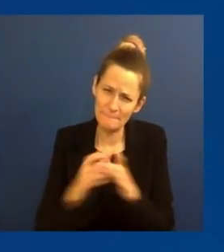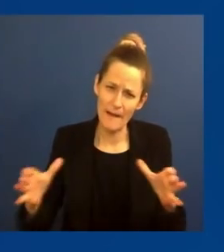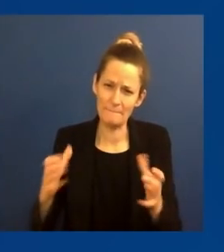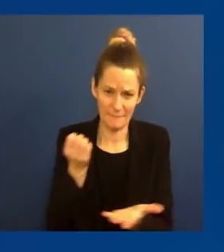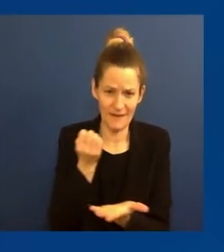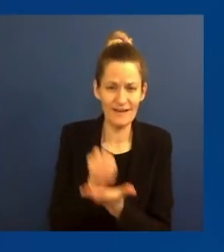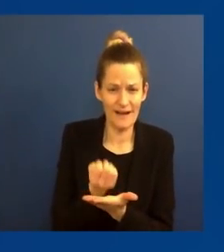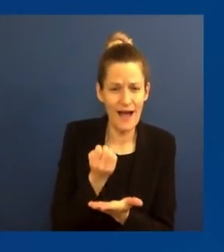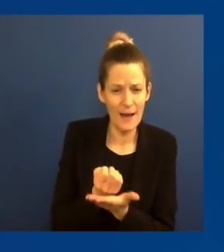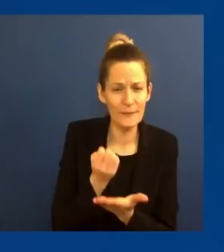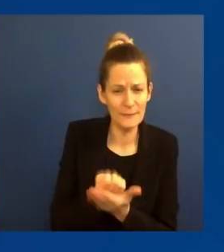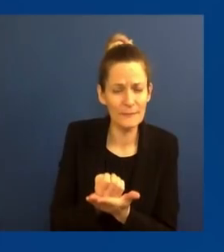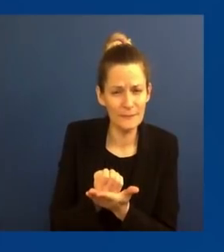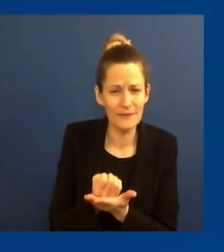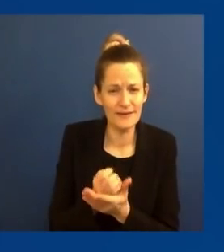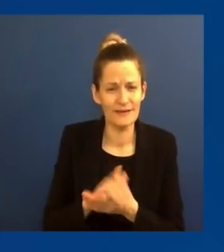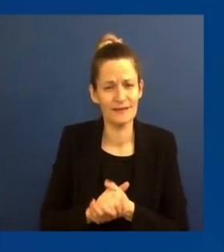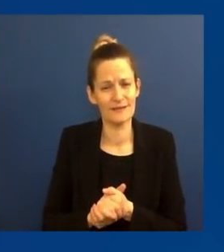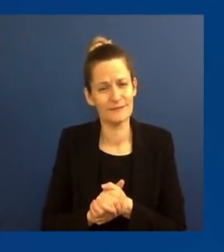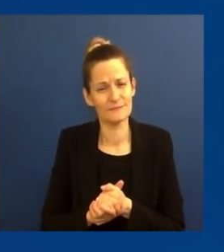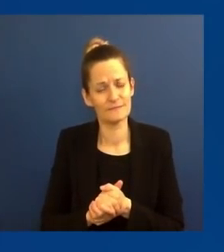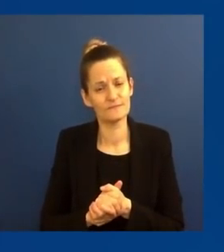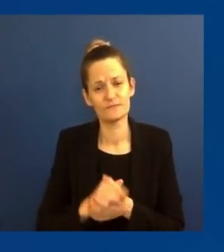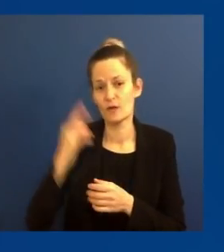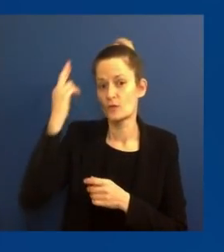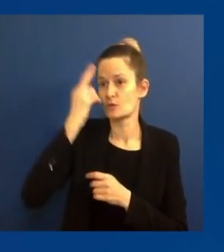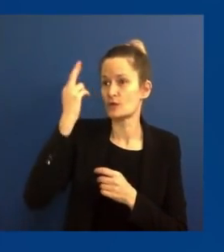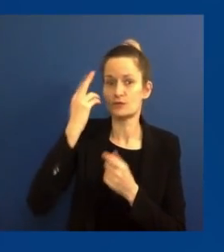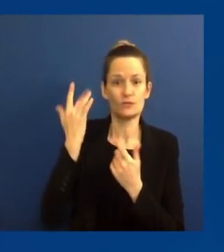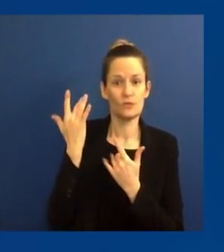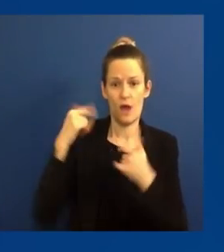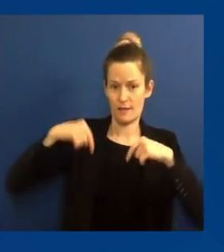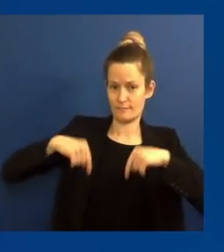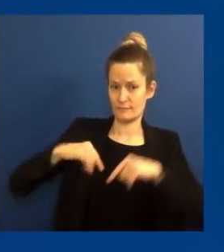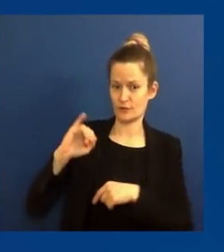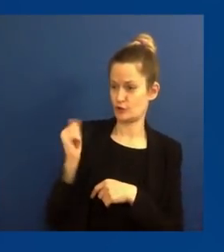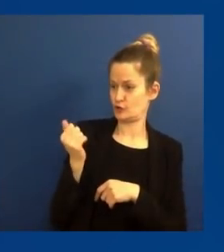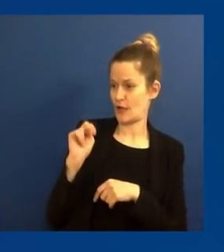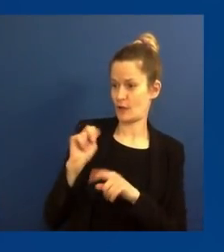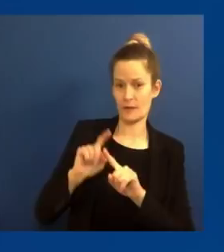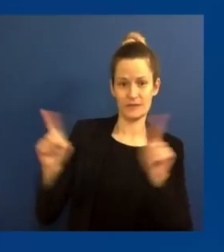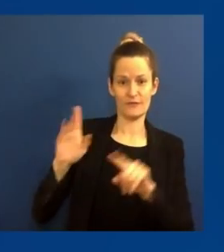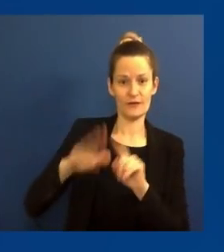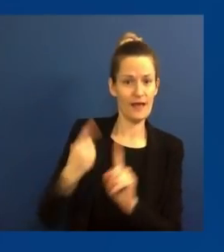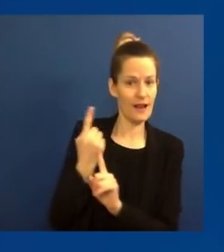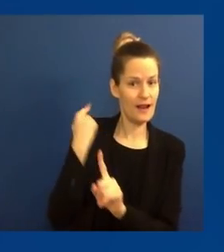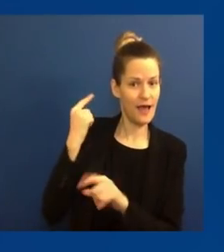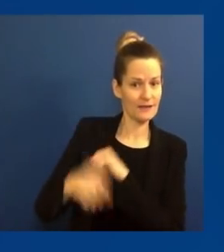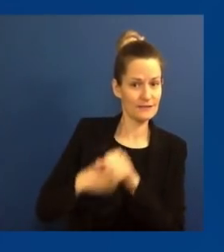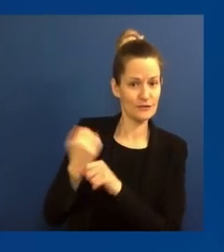The reason this January is so dramatically different from last January is because we have the tools we need to protect people;